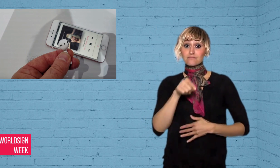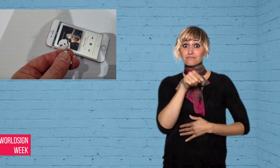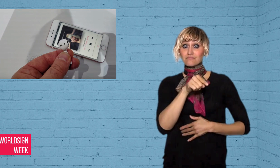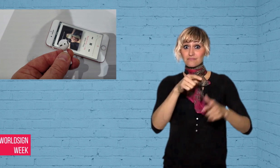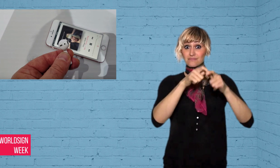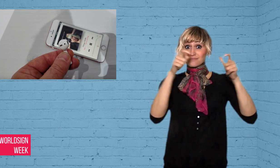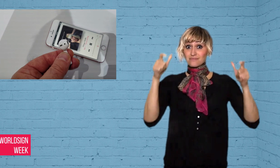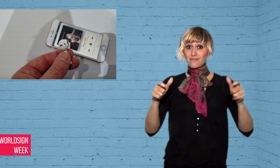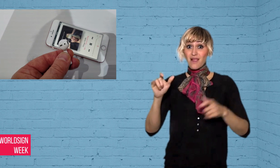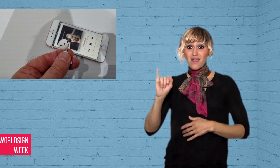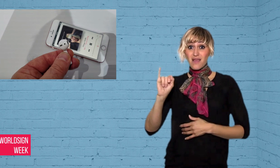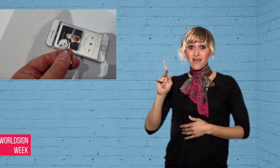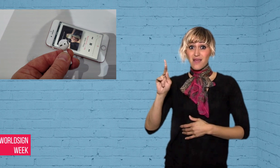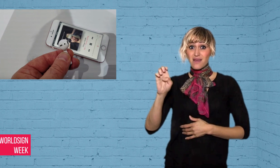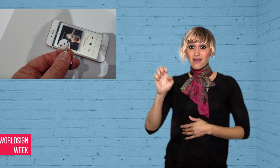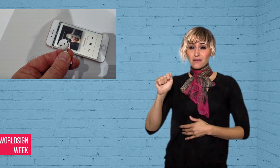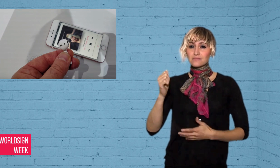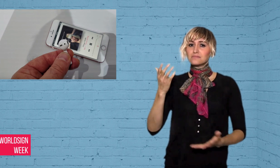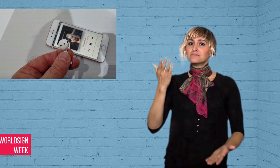investigating IKEA.